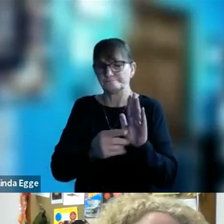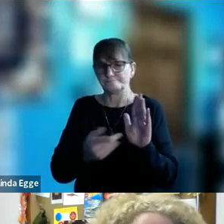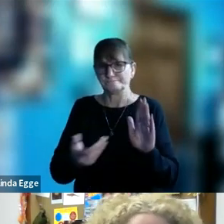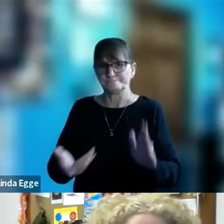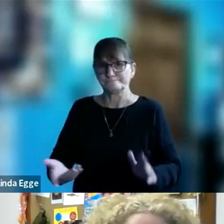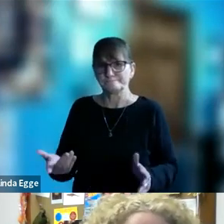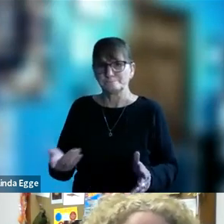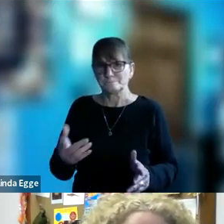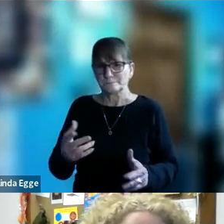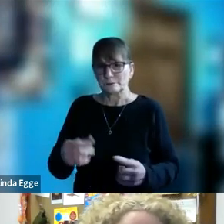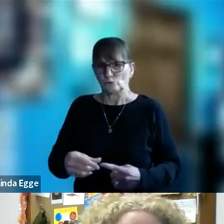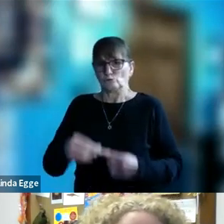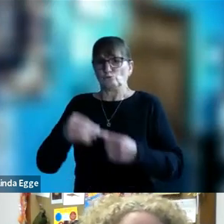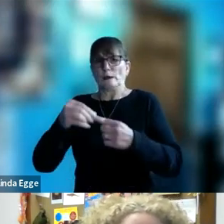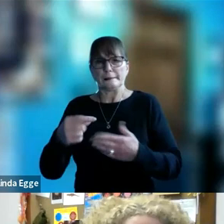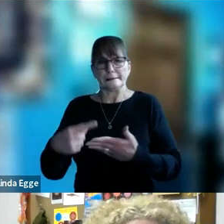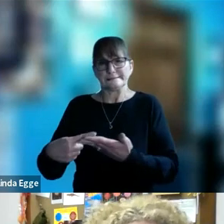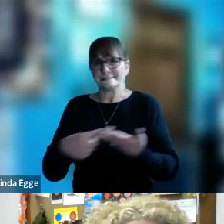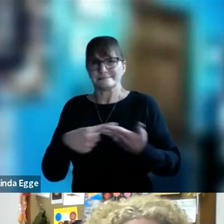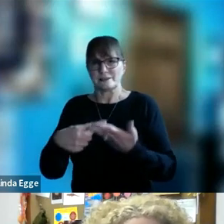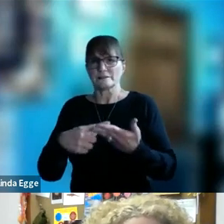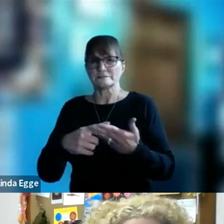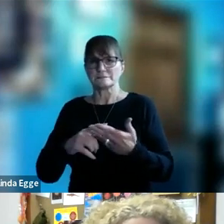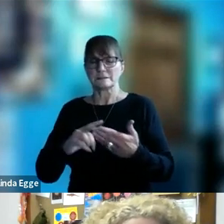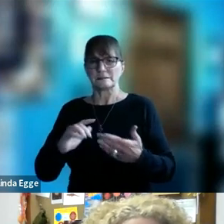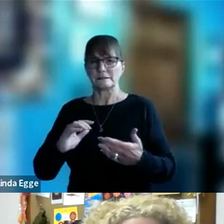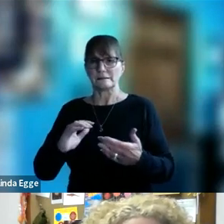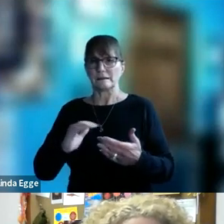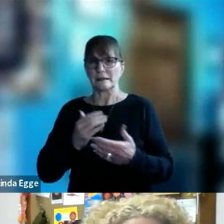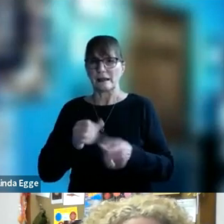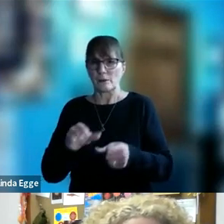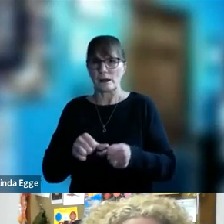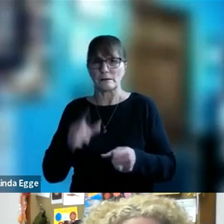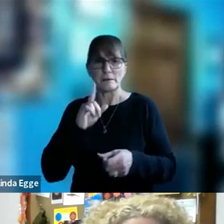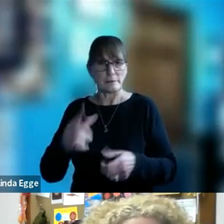We rarely even discuss it in our narratives. We might say they have a medical marijuana card.